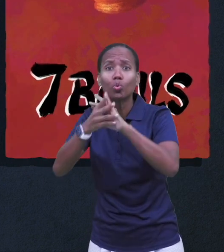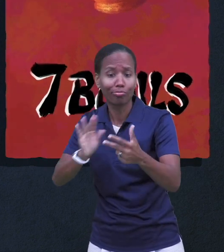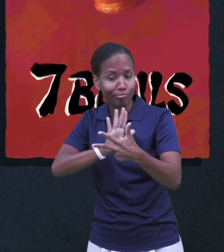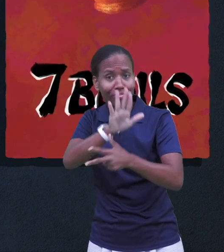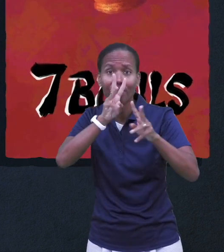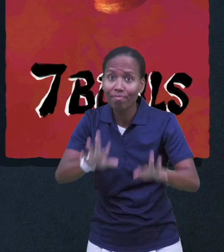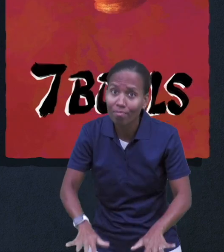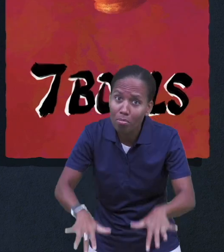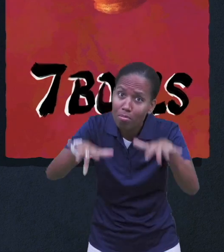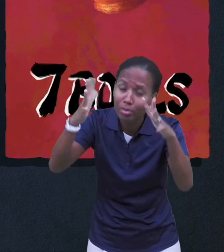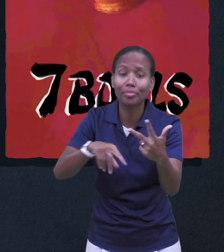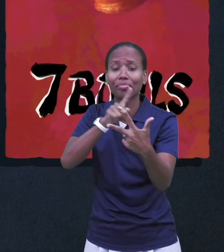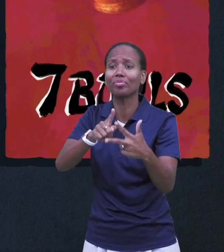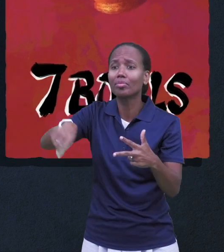and it’s another design pattern that connects the stories of the flood,